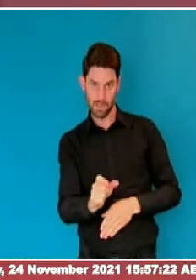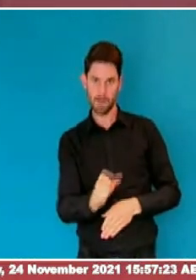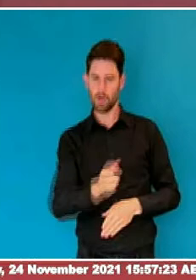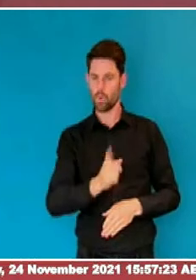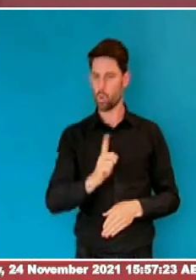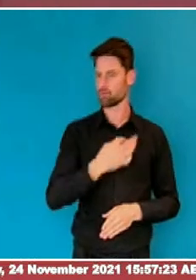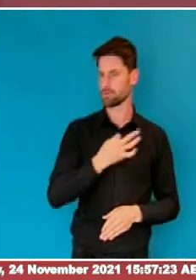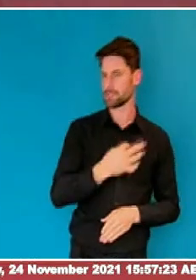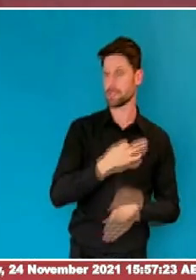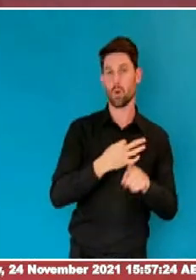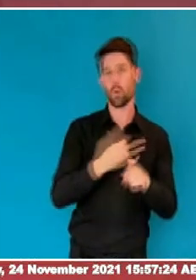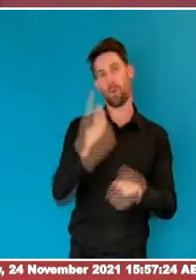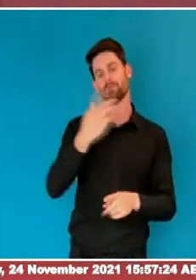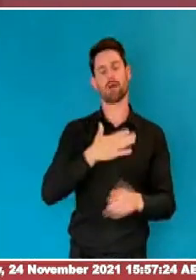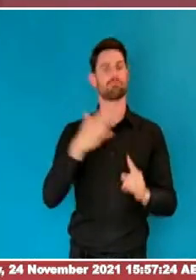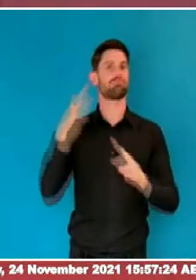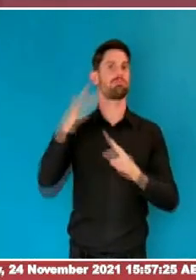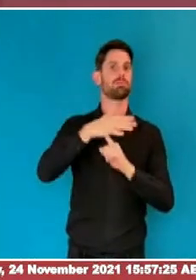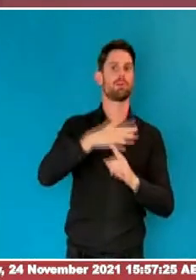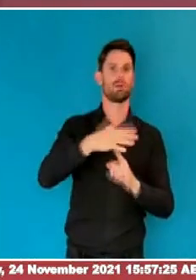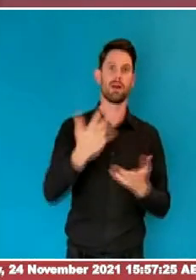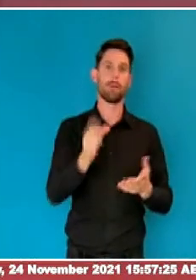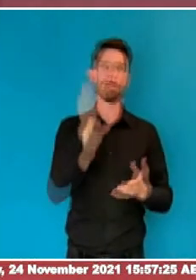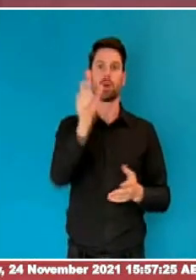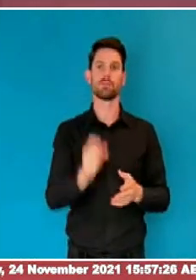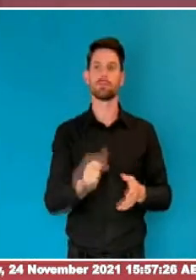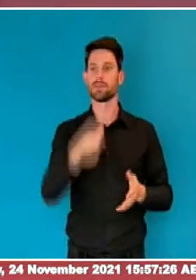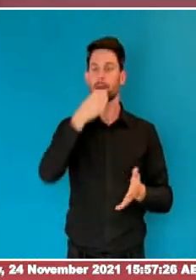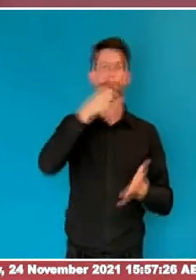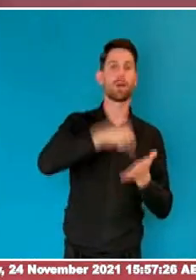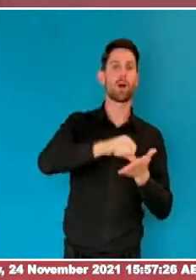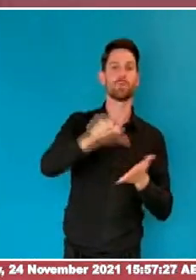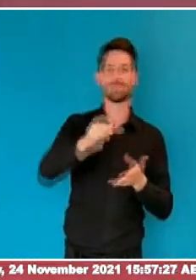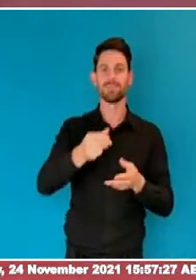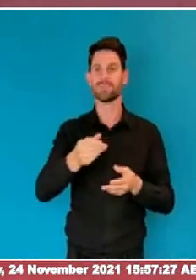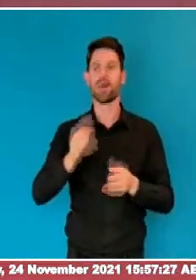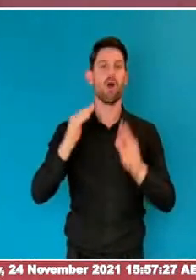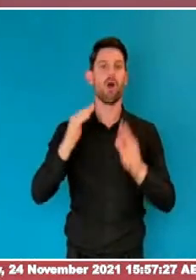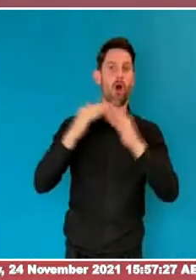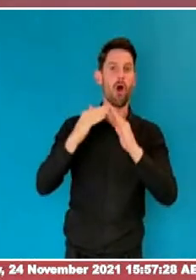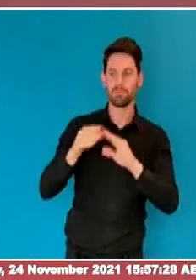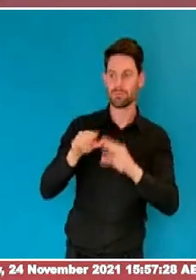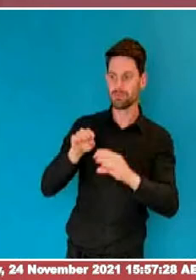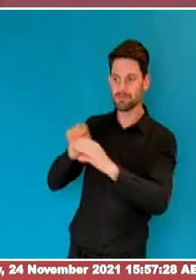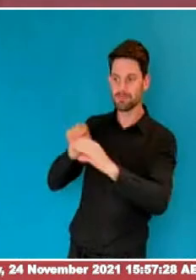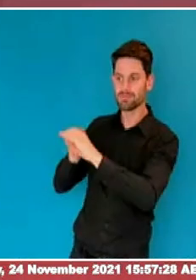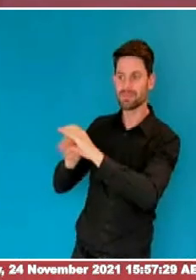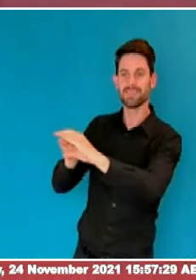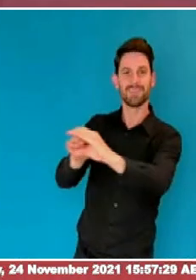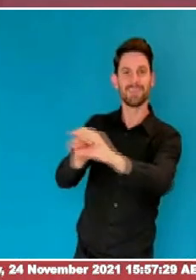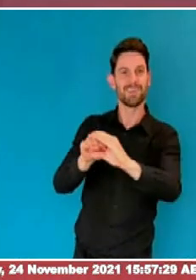in Australia Post is the postman's role, and, you know, there's risks out there every